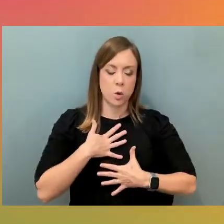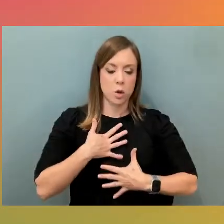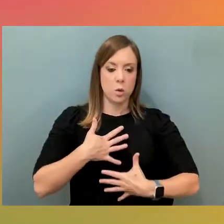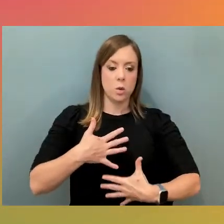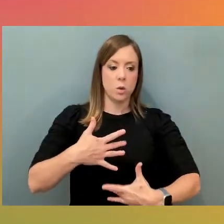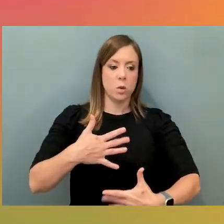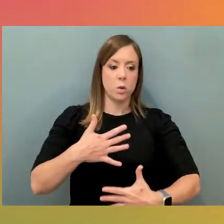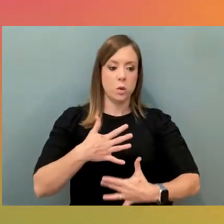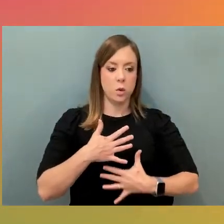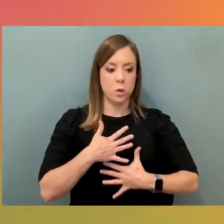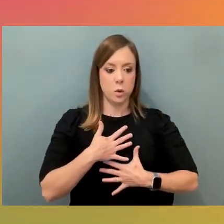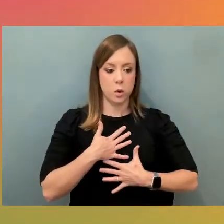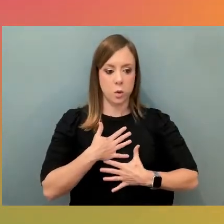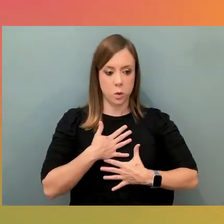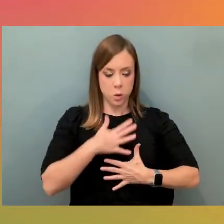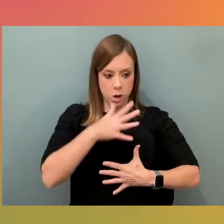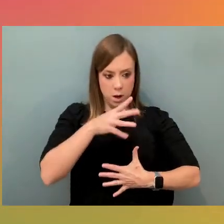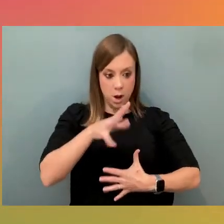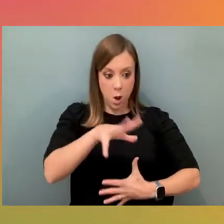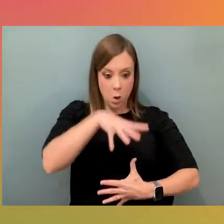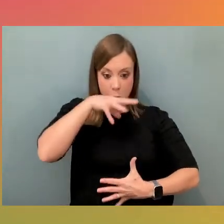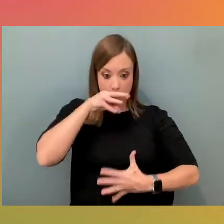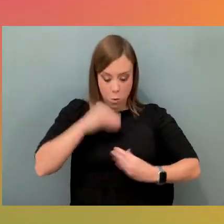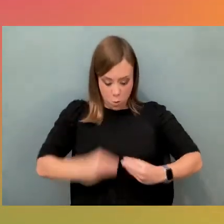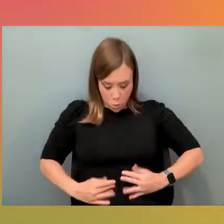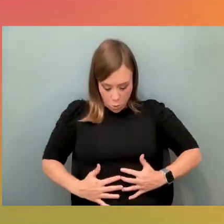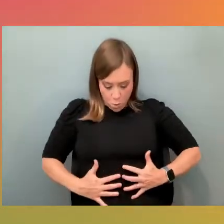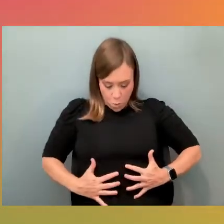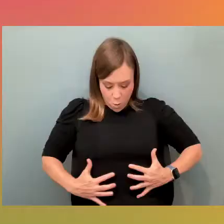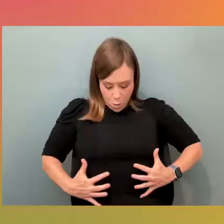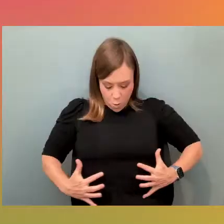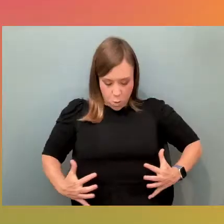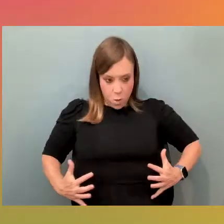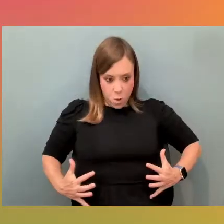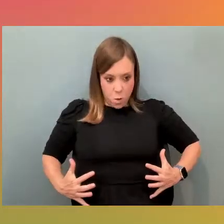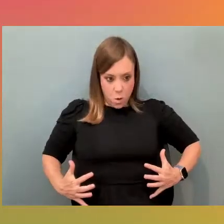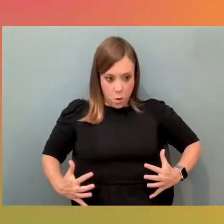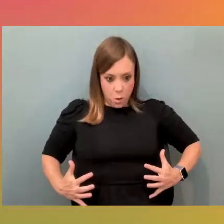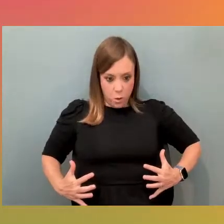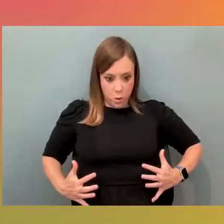BREATH.